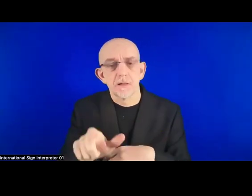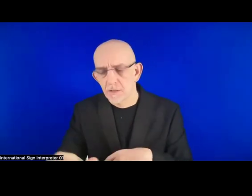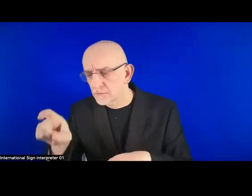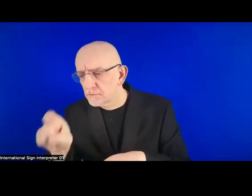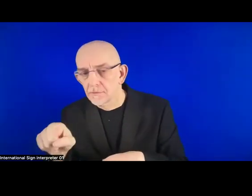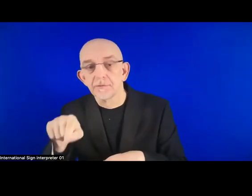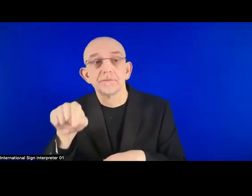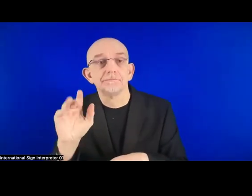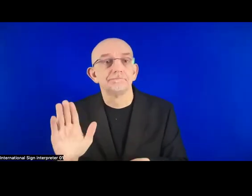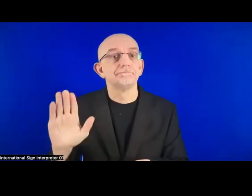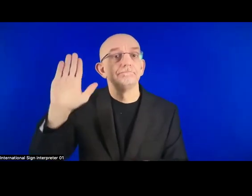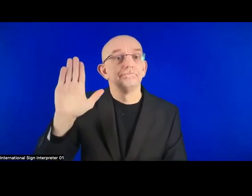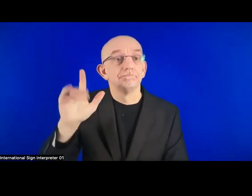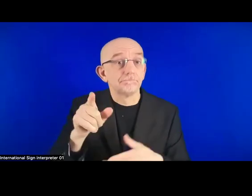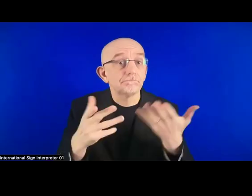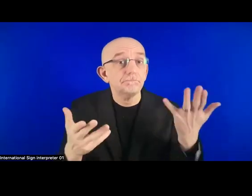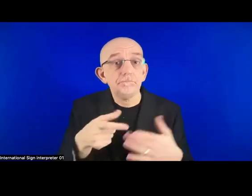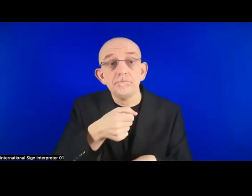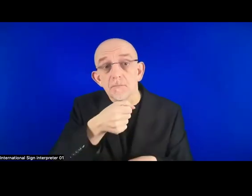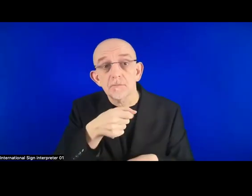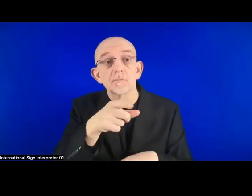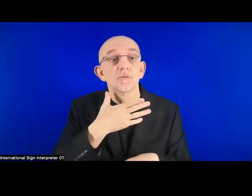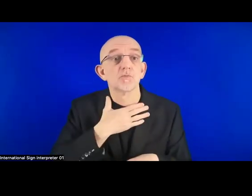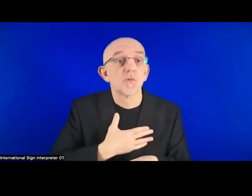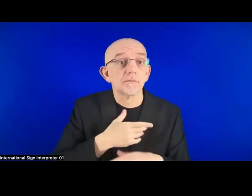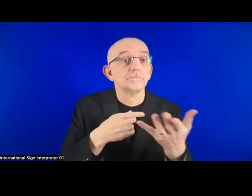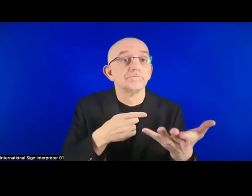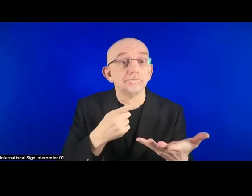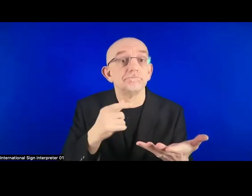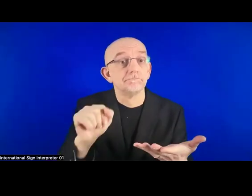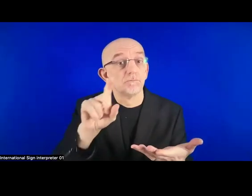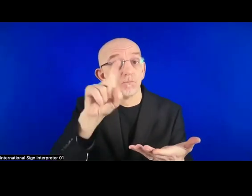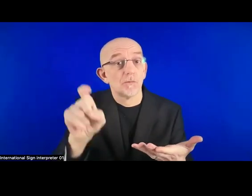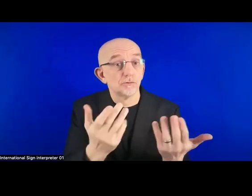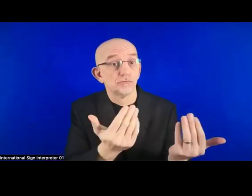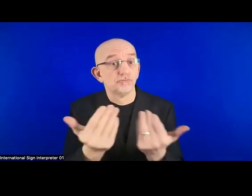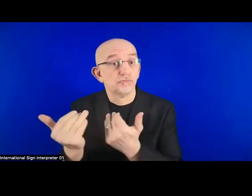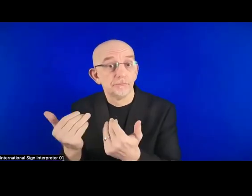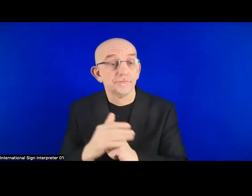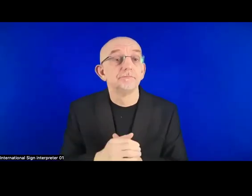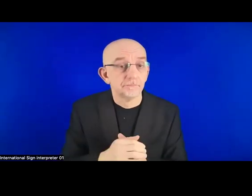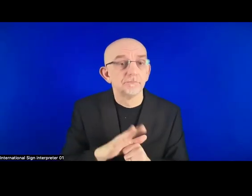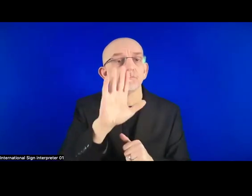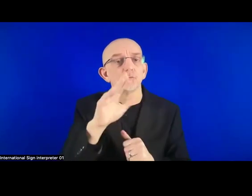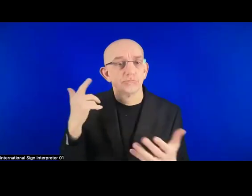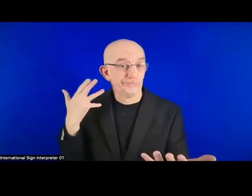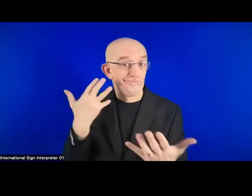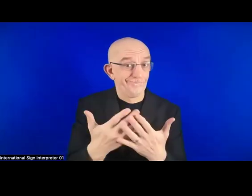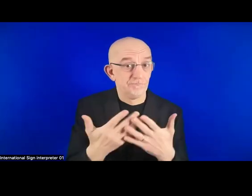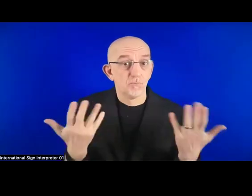Let me tell you what's been asked and answered related to the criteria in the Q&A